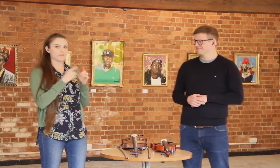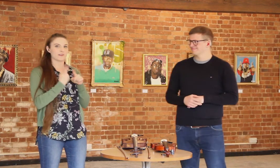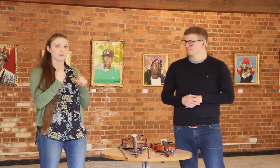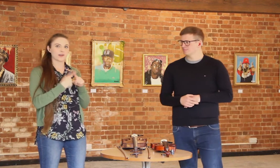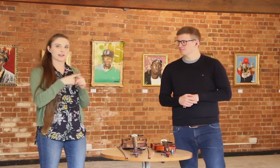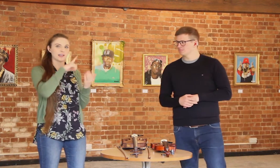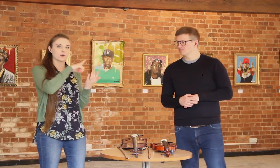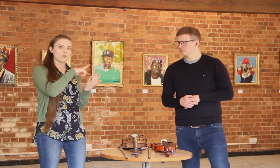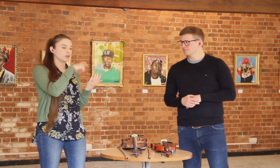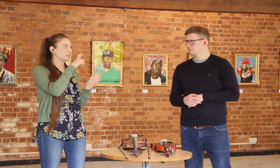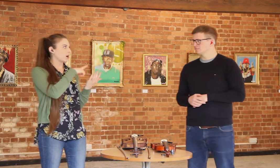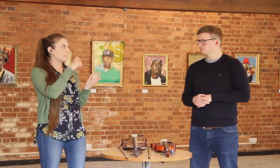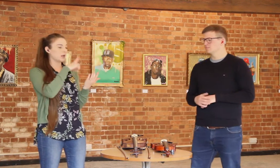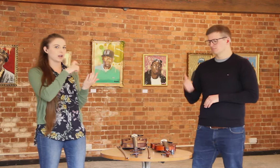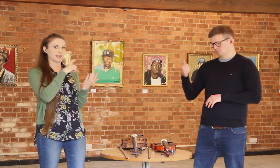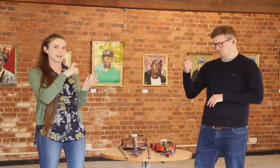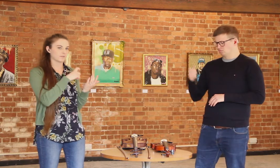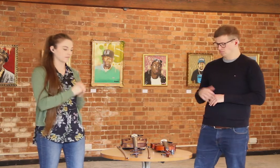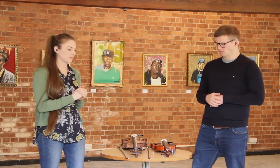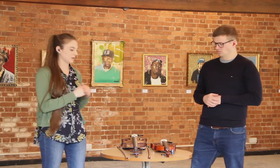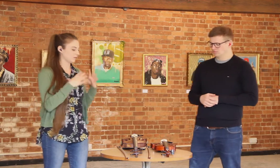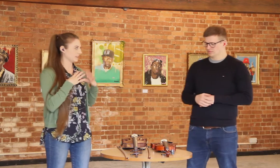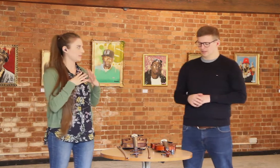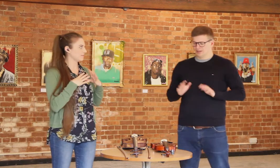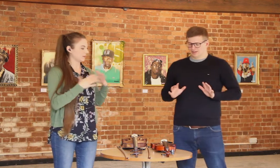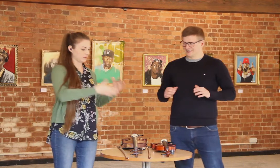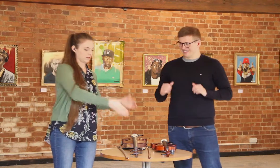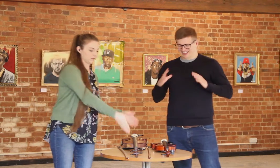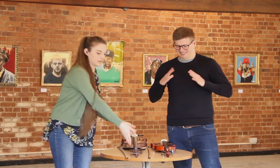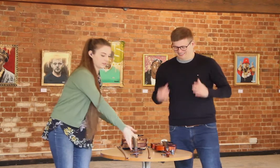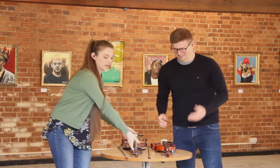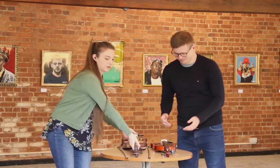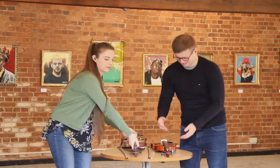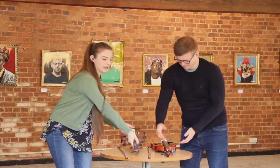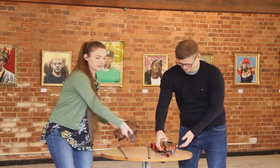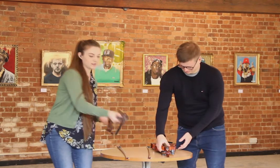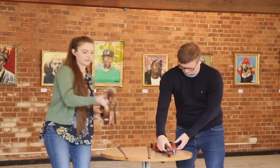very quickly, using our plucking Ready? Let's pick up the violins S: Yeah...